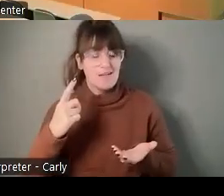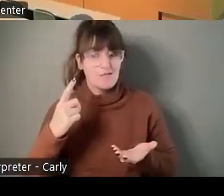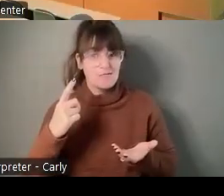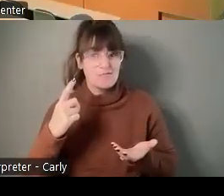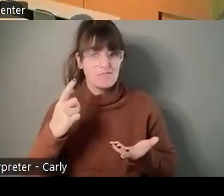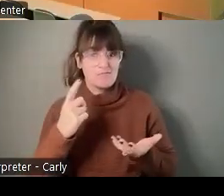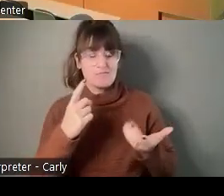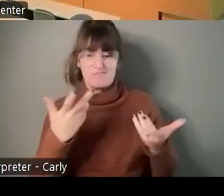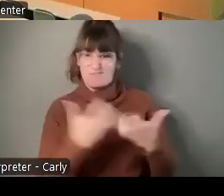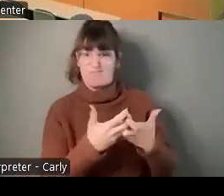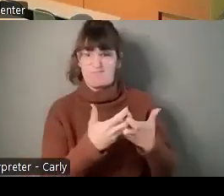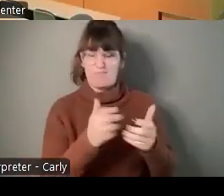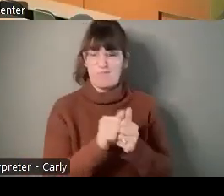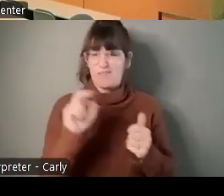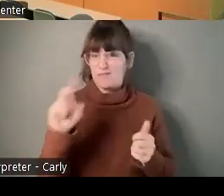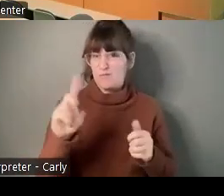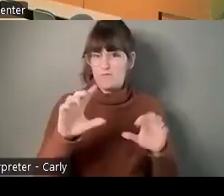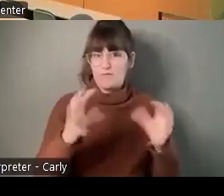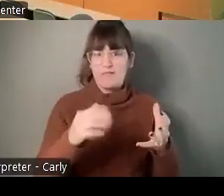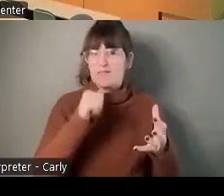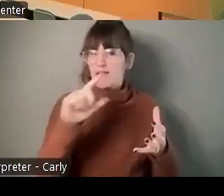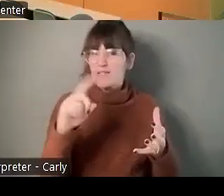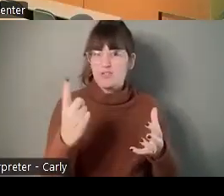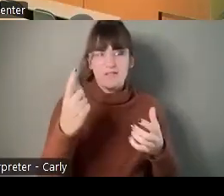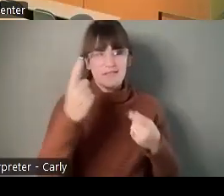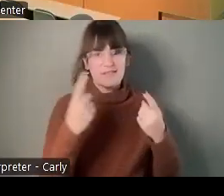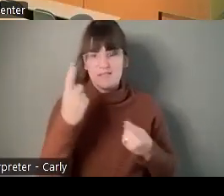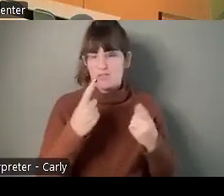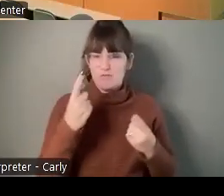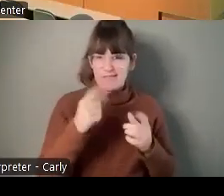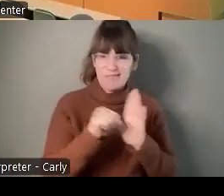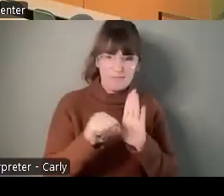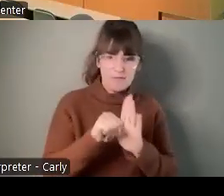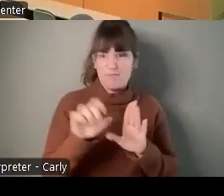movement of not even considering these clusters of behaviors or what we call symptoms as pathology